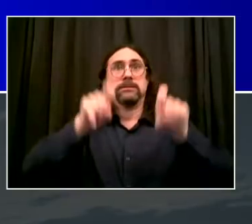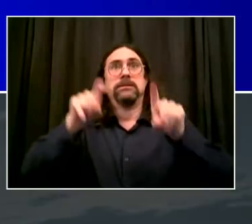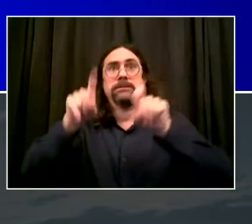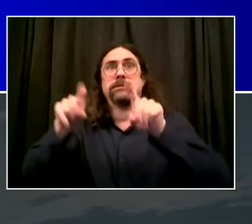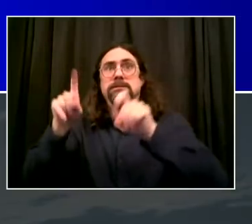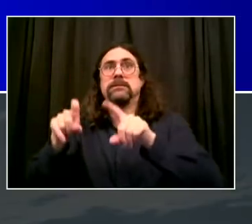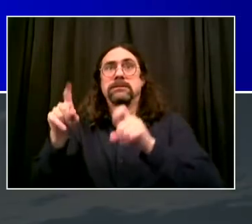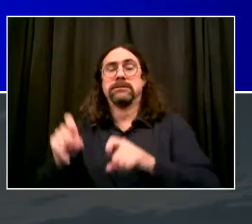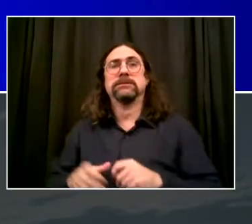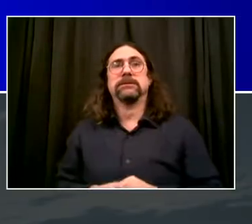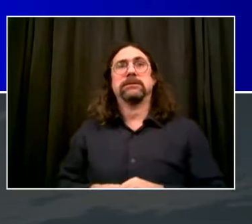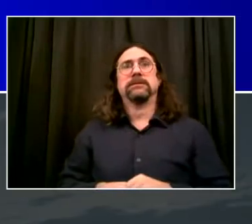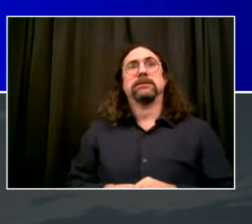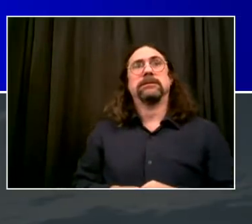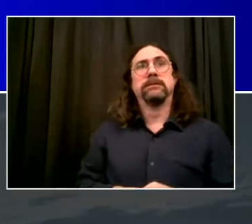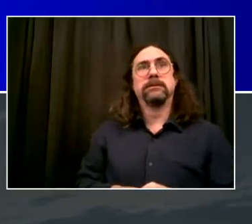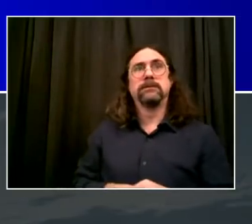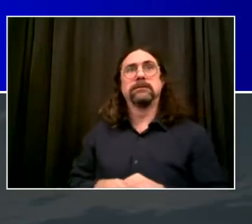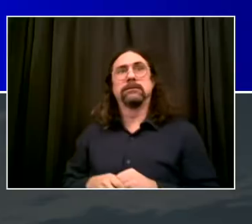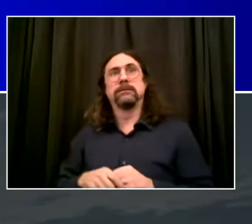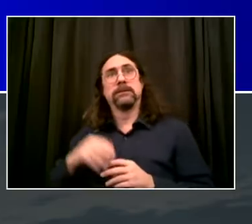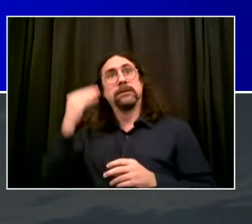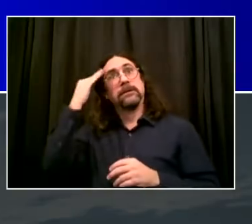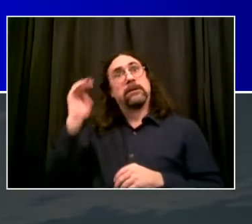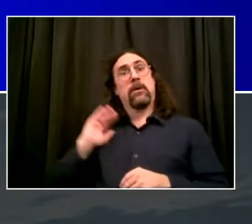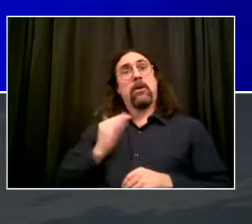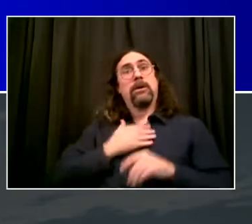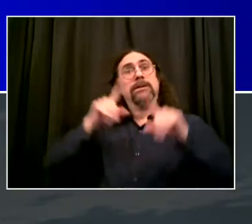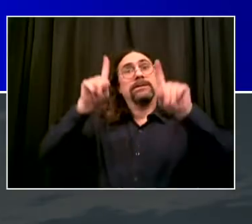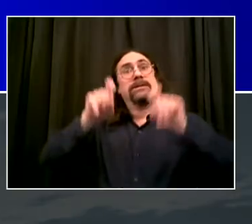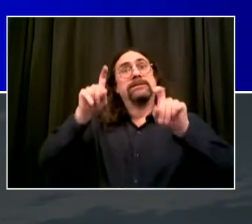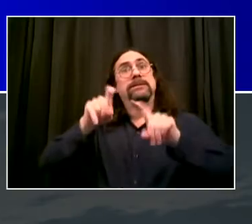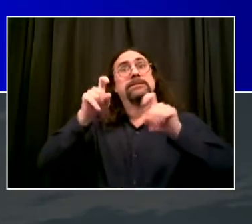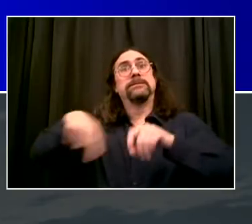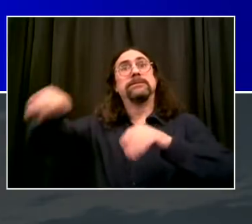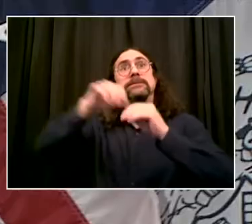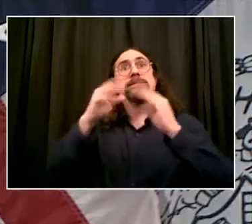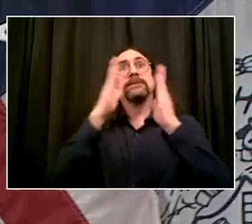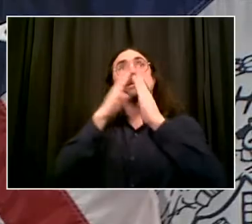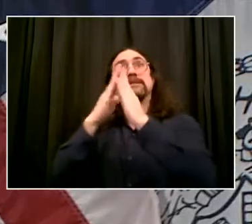YOU, BASED ON A LOT OF INNOVATIONS INCLUDING OUR EXTRAORDINARY PANDEMIC RESPONSE LAB, ANOTHER THING THTHAT WAWASTS ARTE FROM SCRATCH